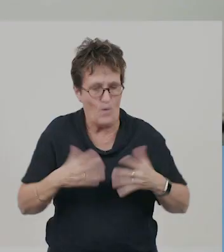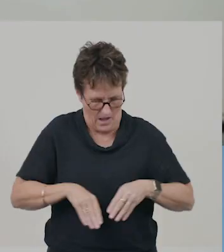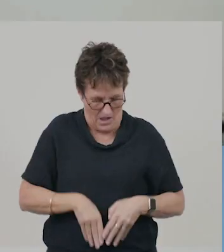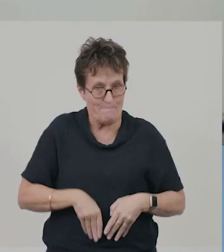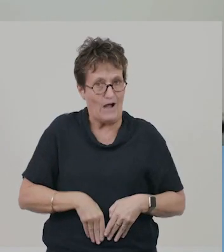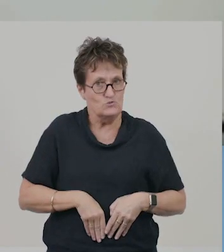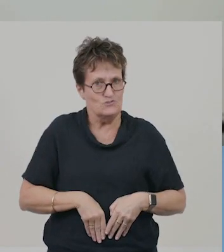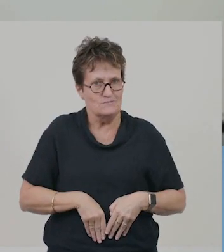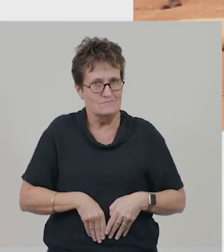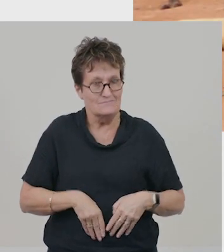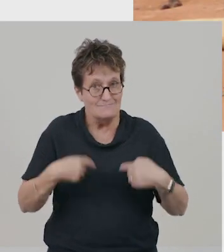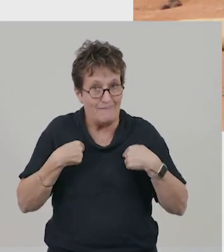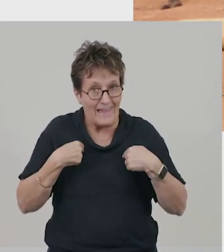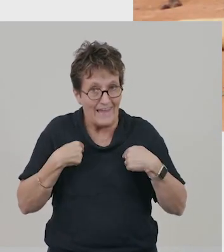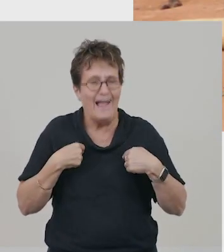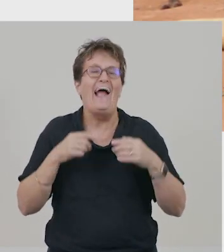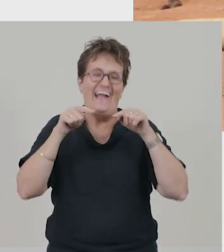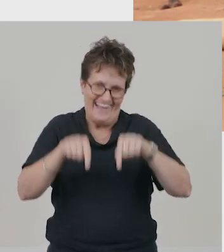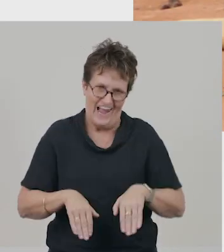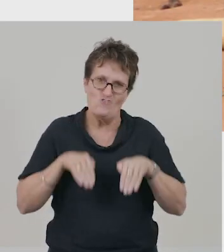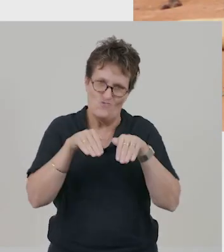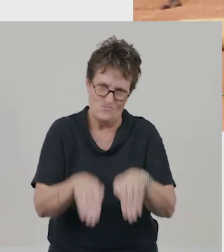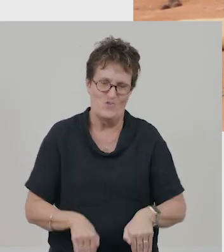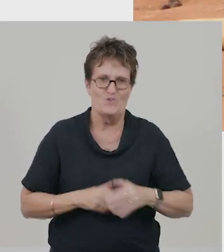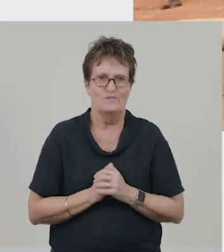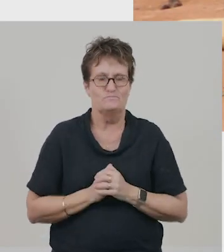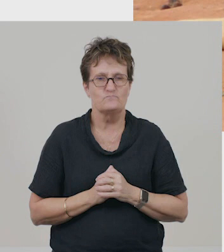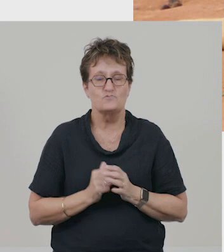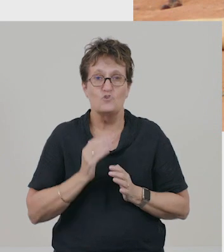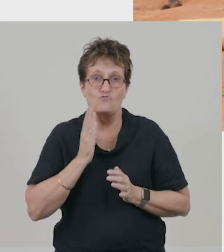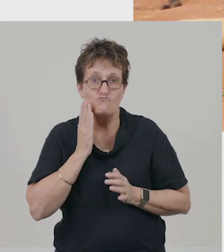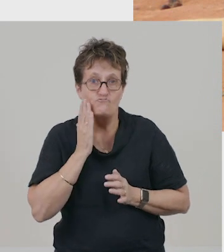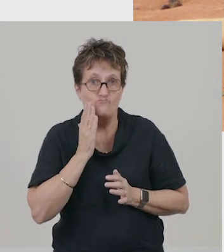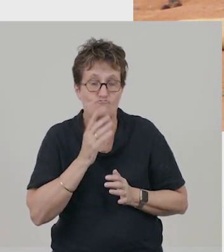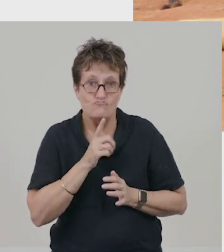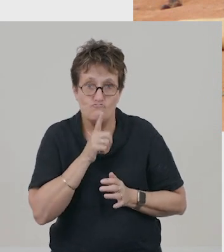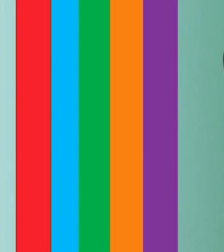And in Science, we'll continue our studies on the adaptations animals make to survive.